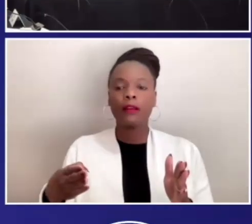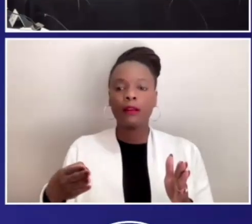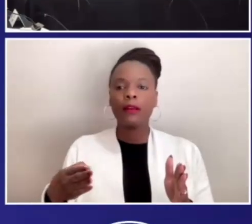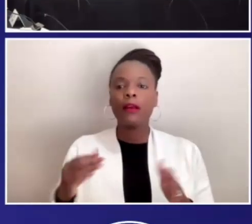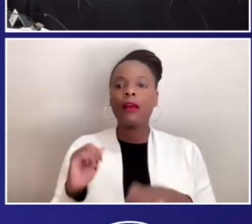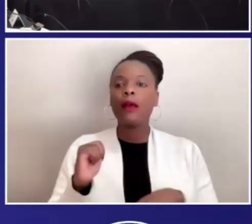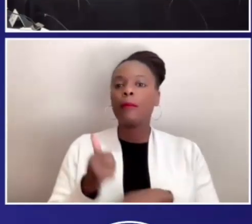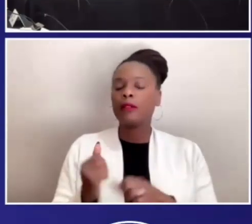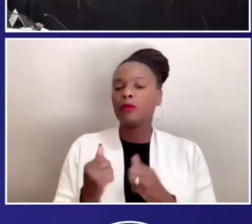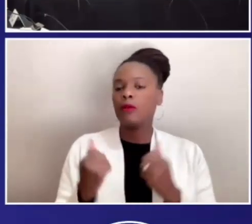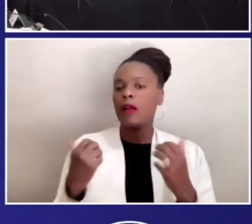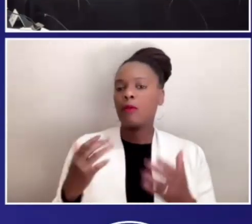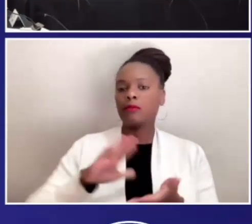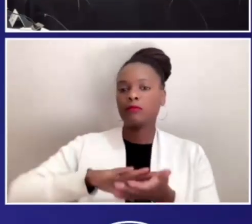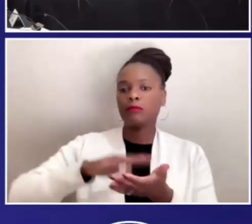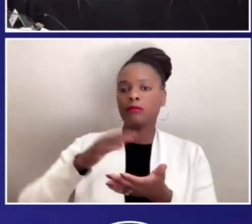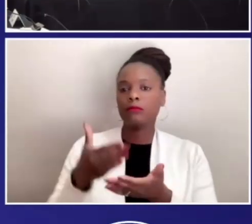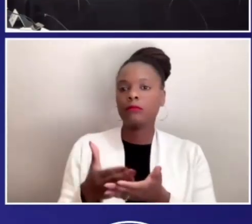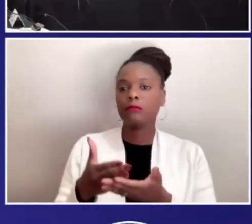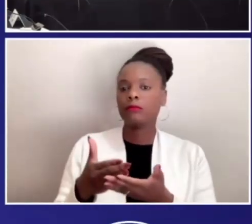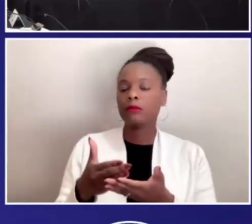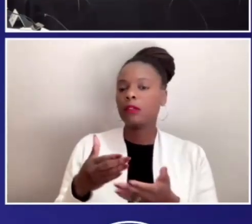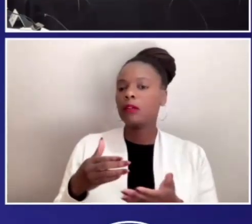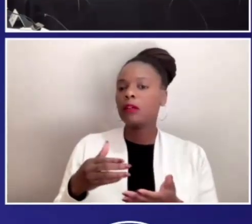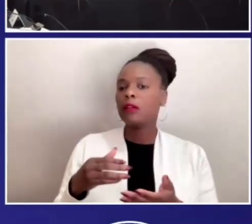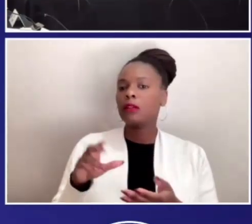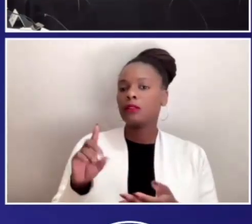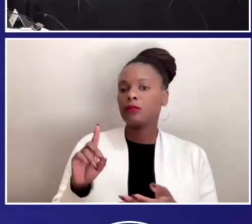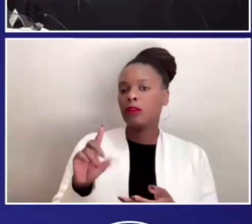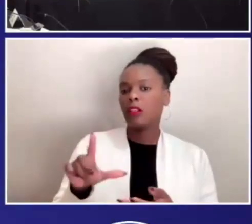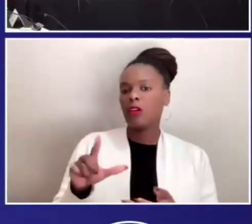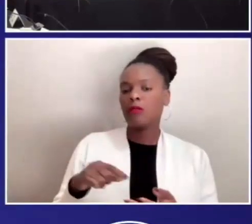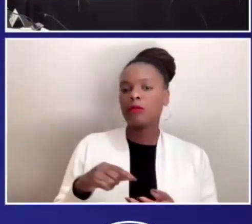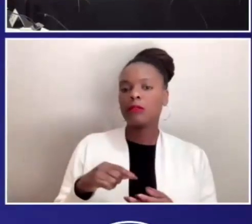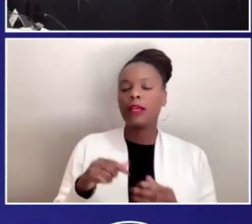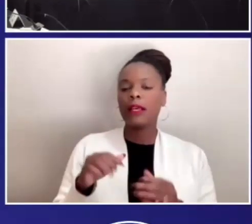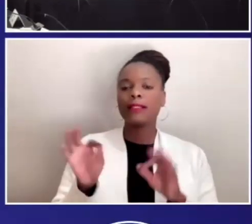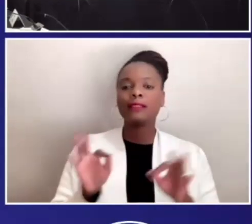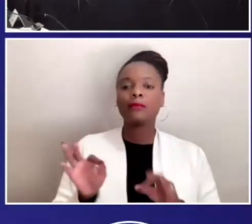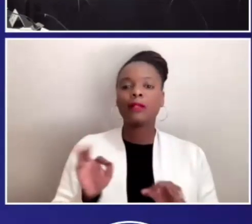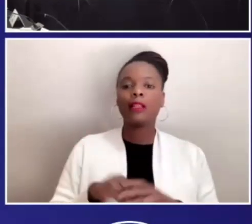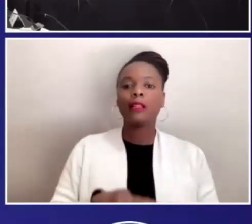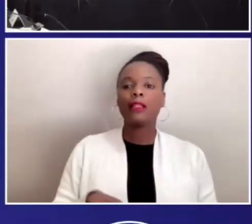of the borrower's Direct Loans, as described in (c)(1) Romanette two of this section. The repayment period under this